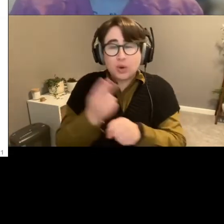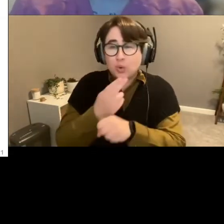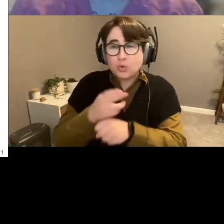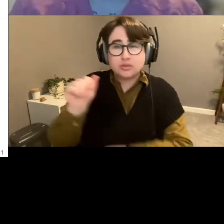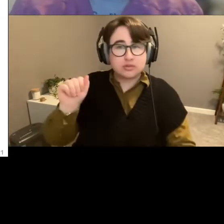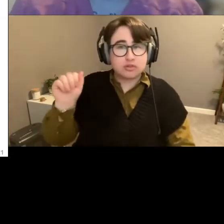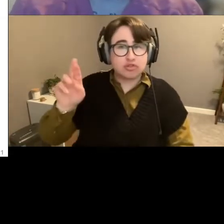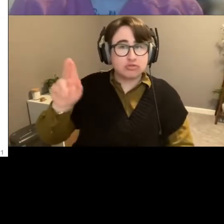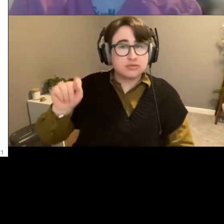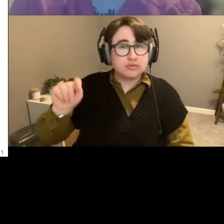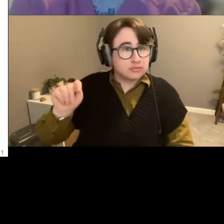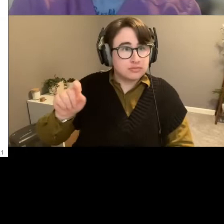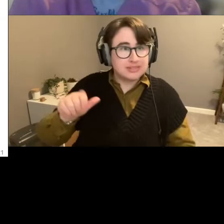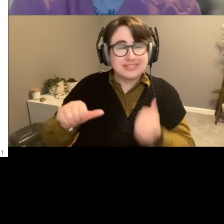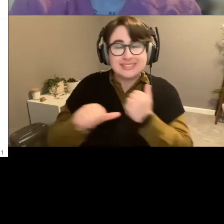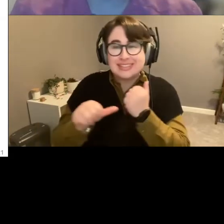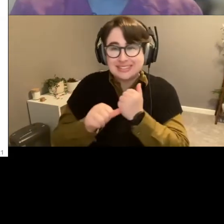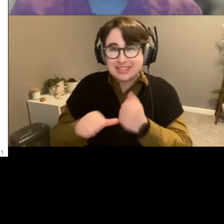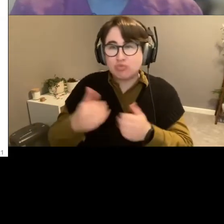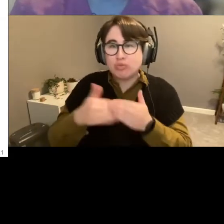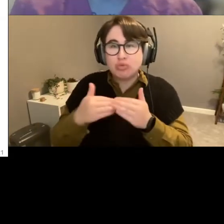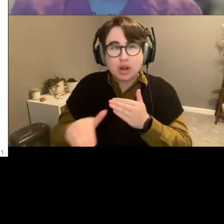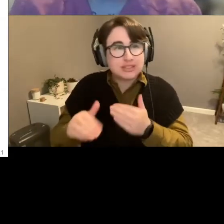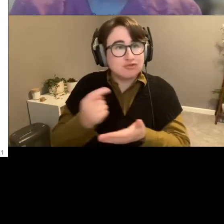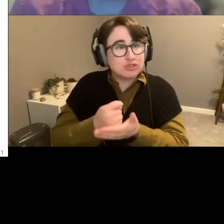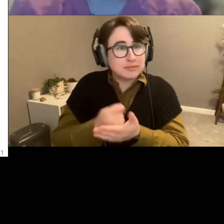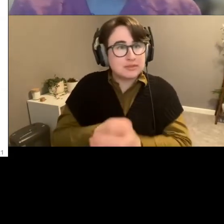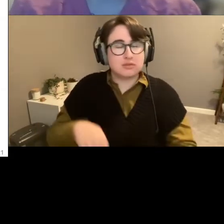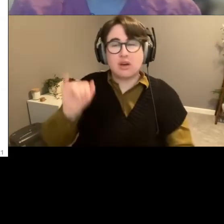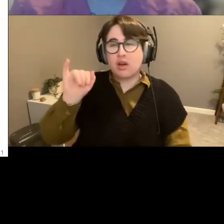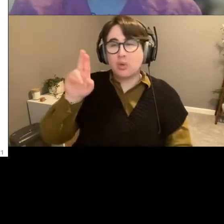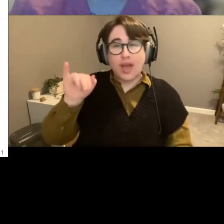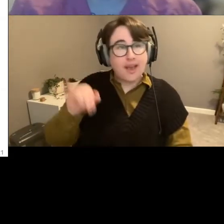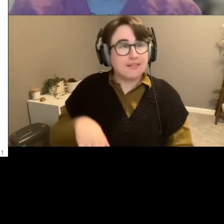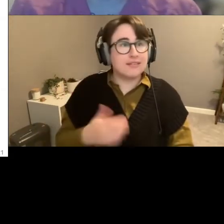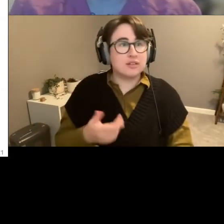so things like IVF, egg banking, sperm banking,